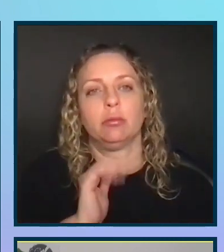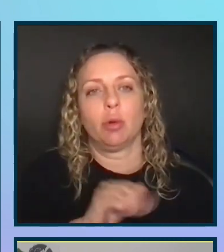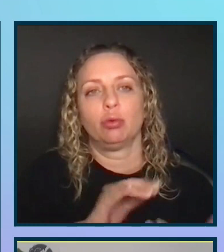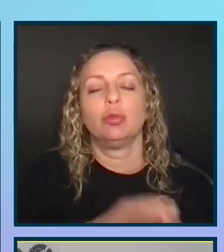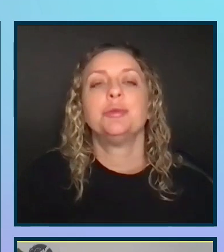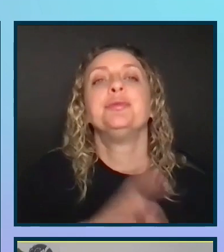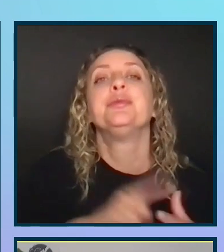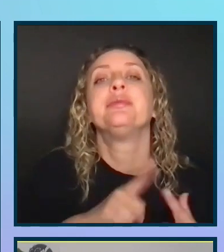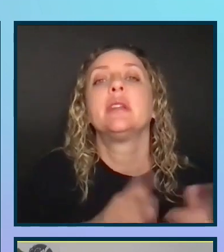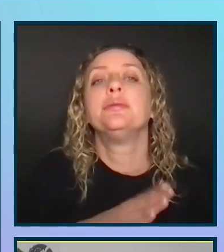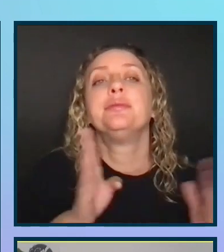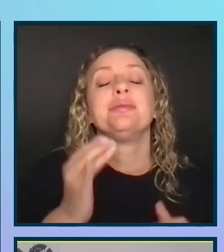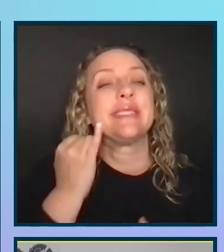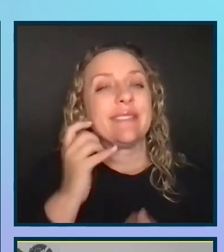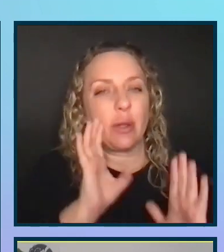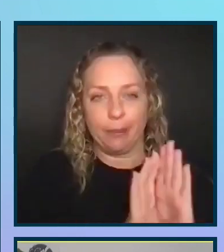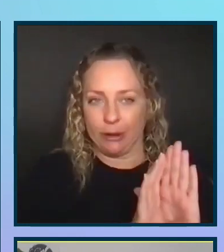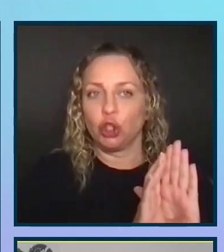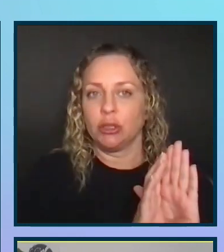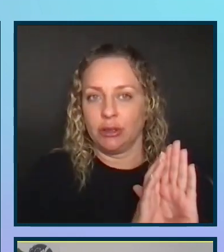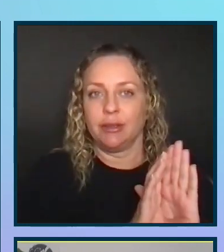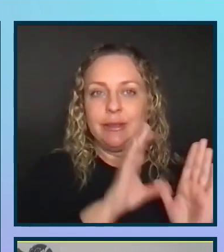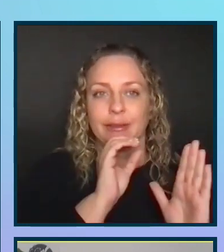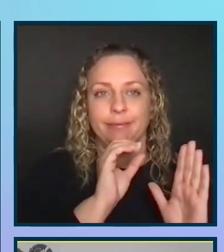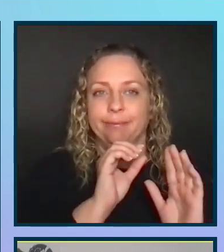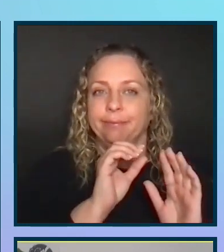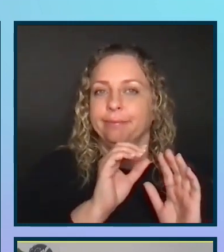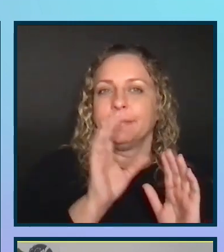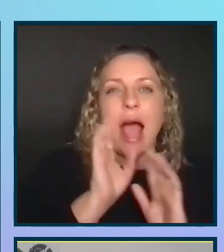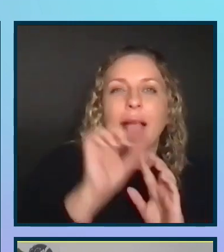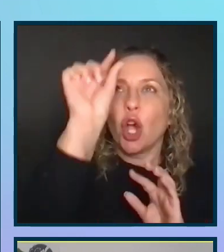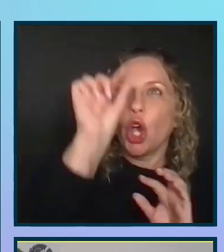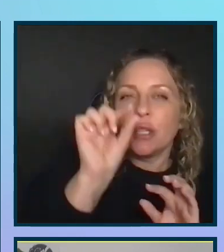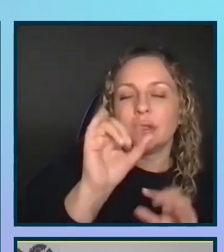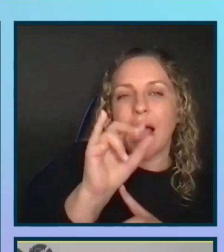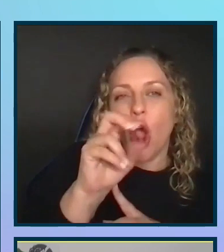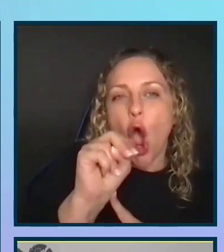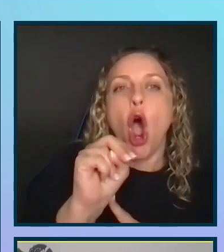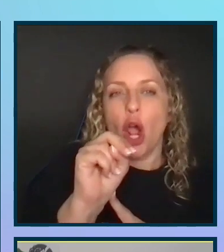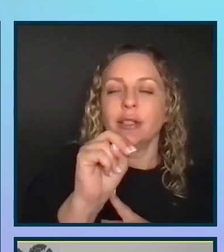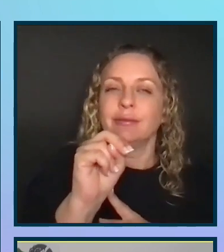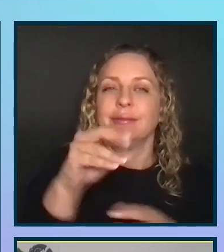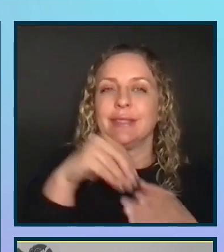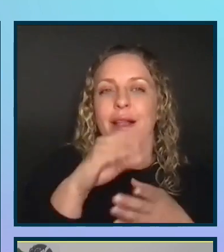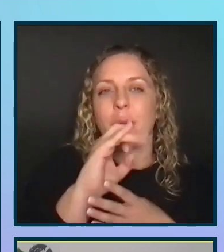Then if there are images and icons in the mock-ups, design can also document what the assistive technology